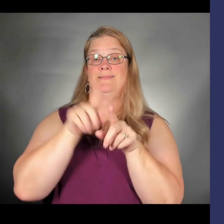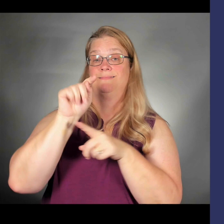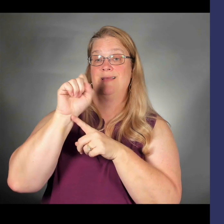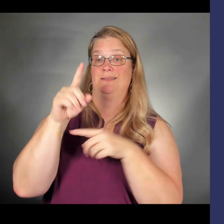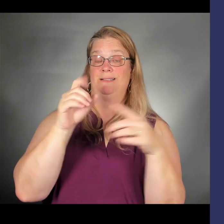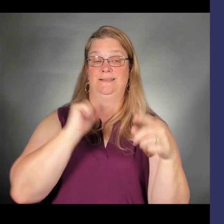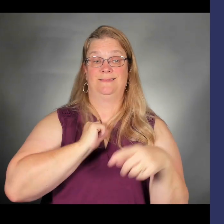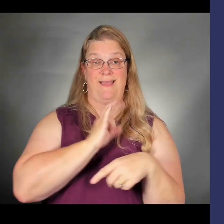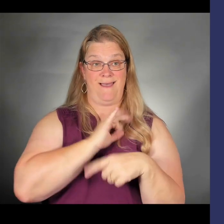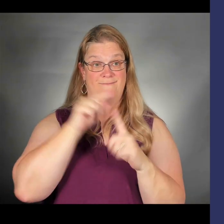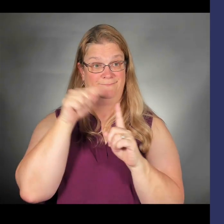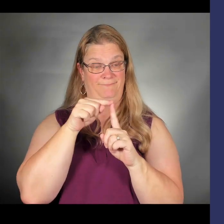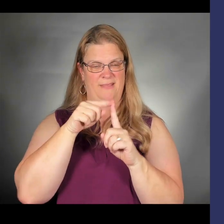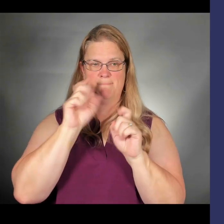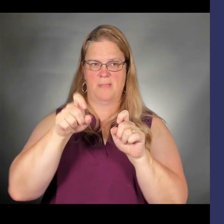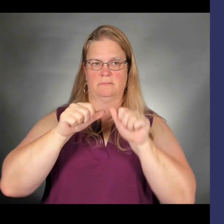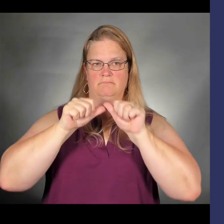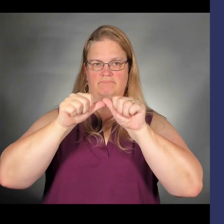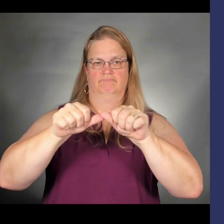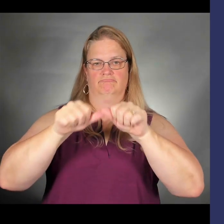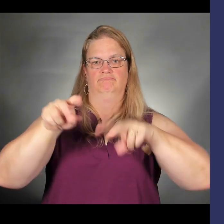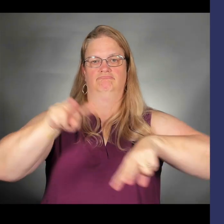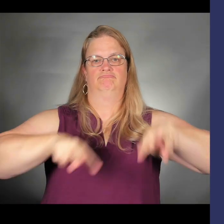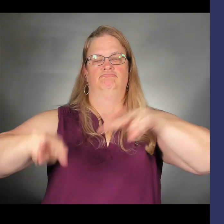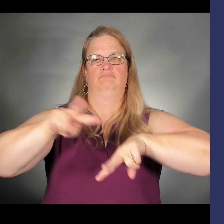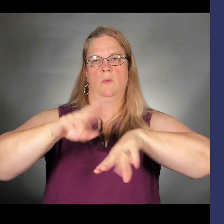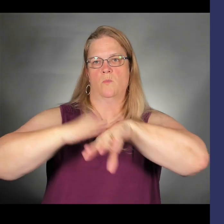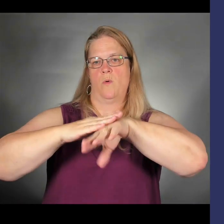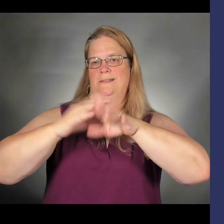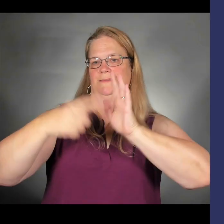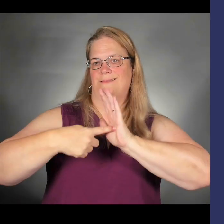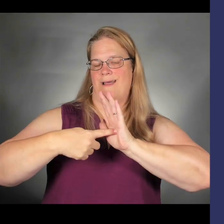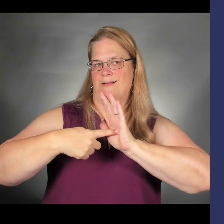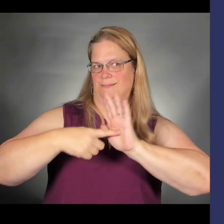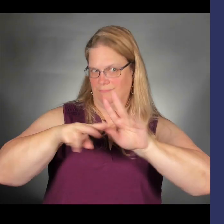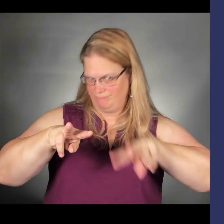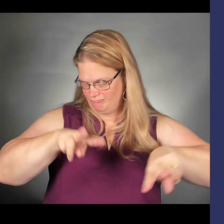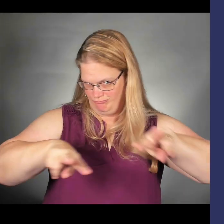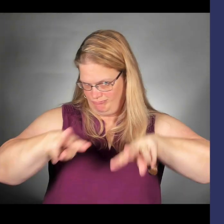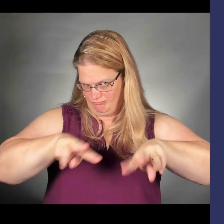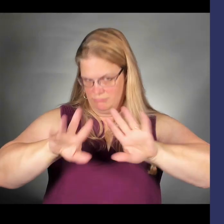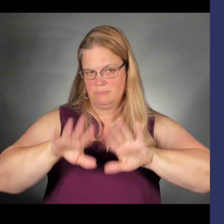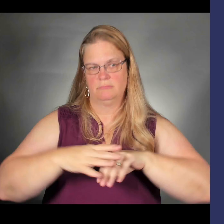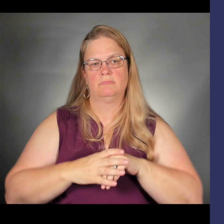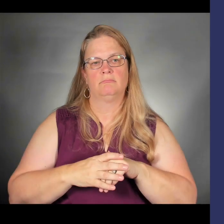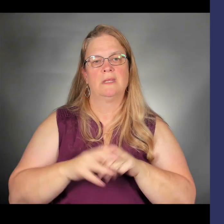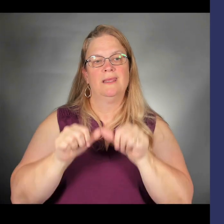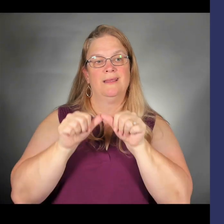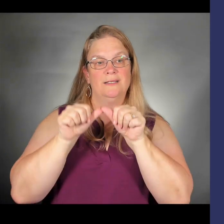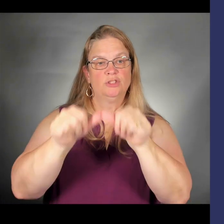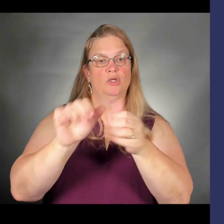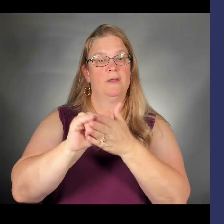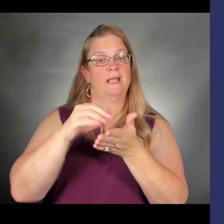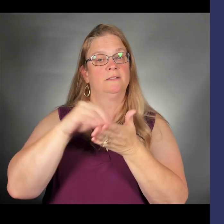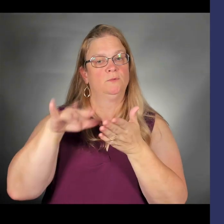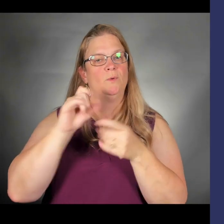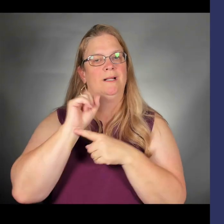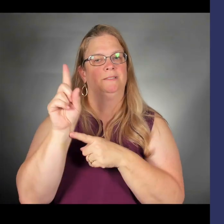Your responsibility as TSD staff include ongoing monitoring of warning signs or suicidal thoughts;